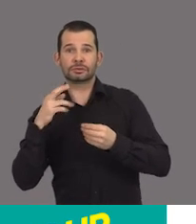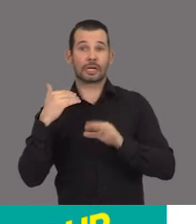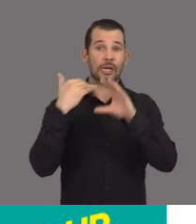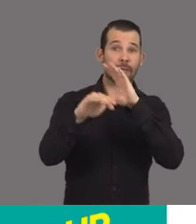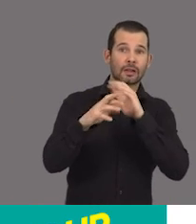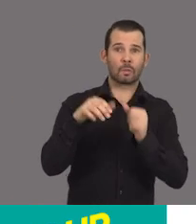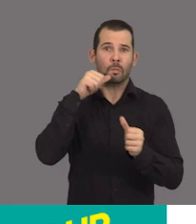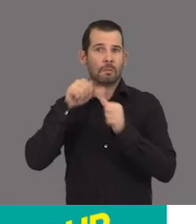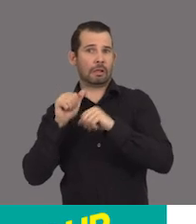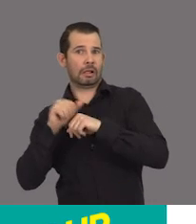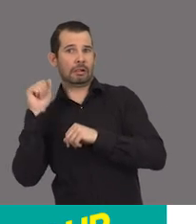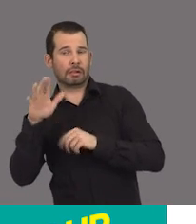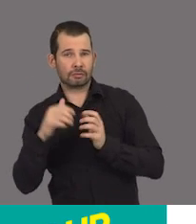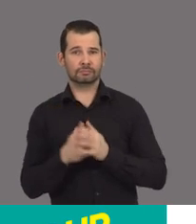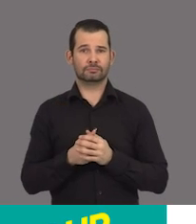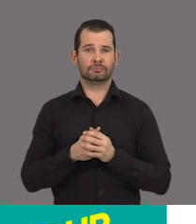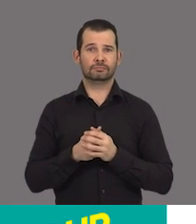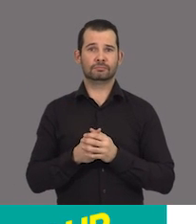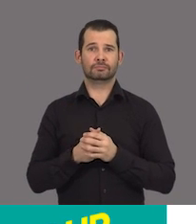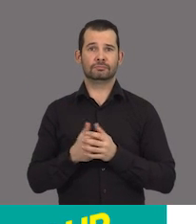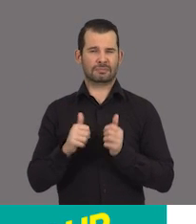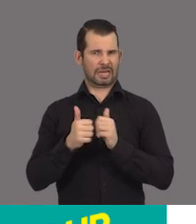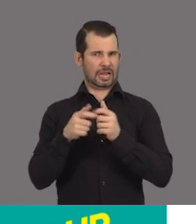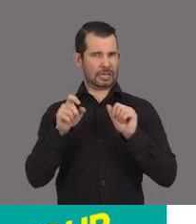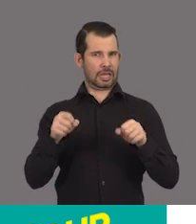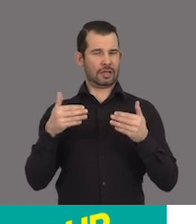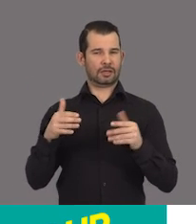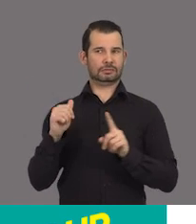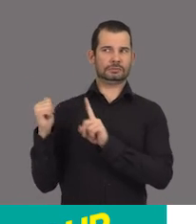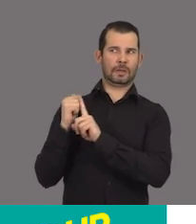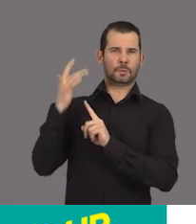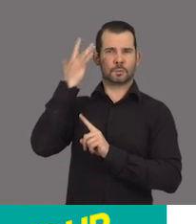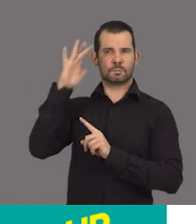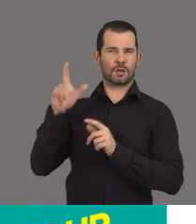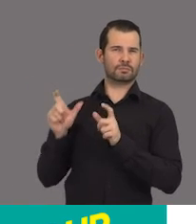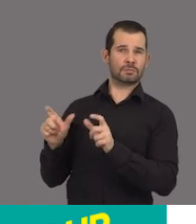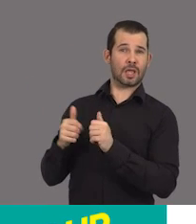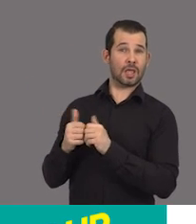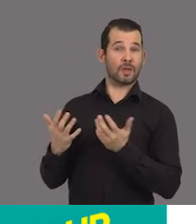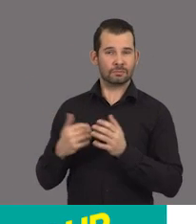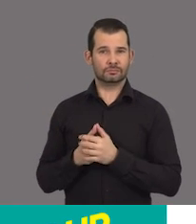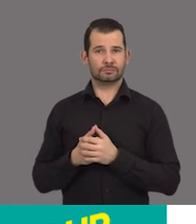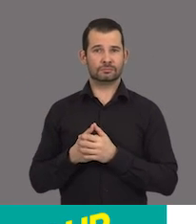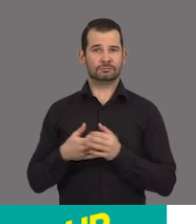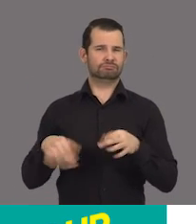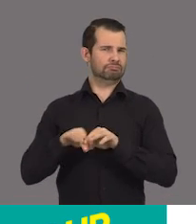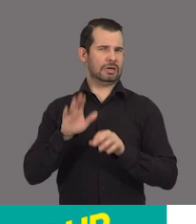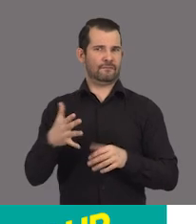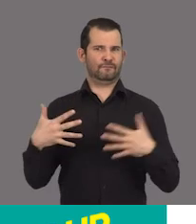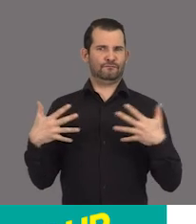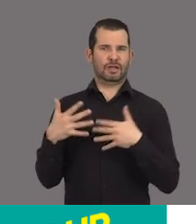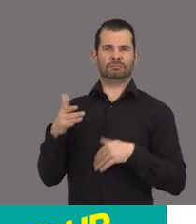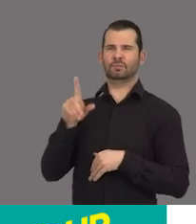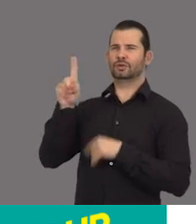Here’s how you can be scam smart: Never be afraid to question why the CRA needs your personal information.